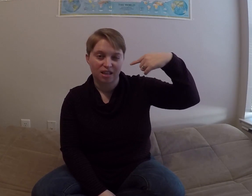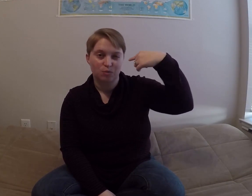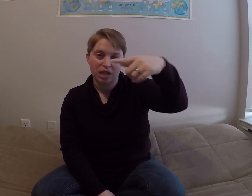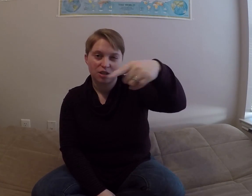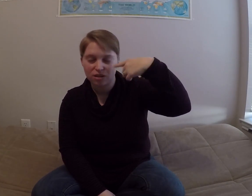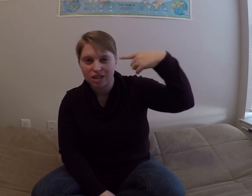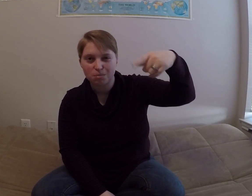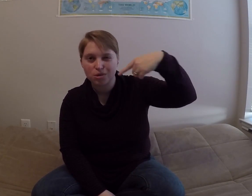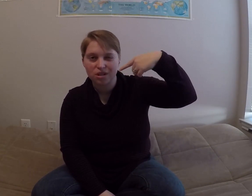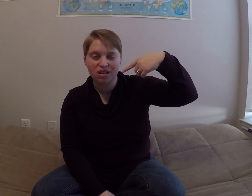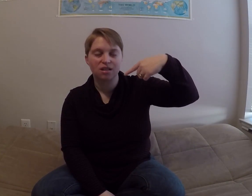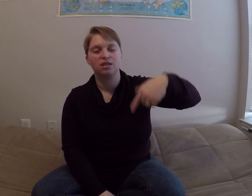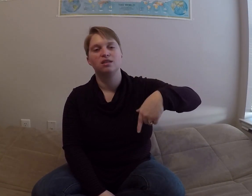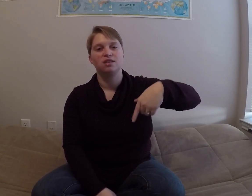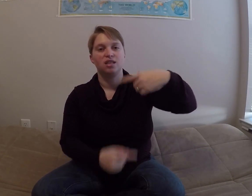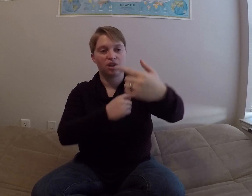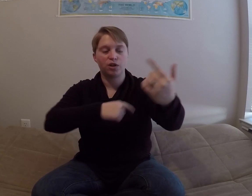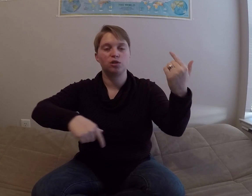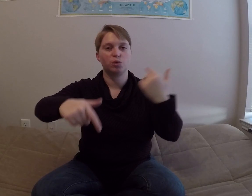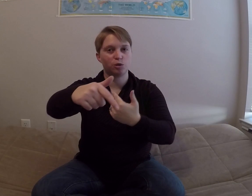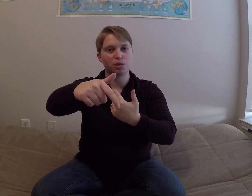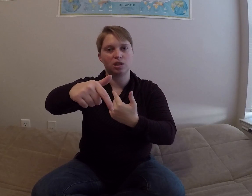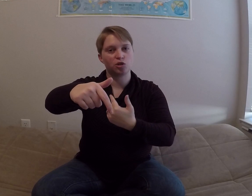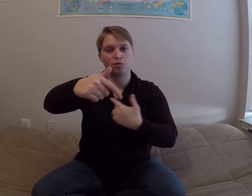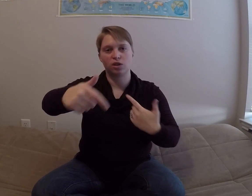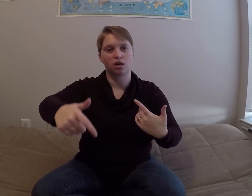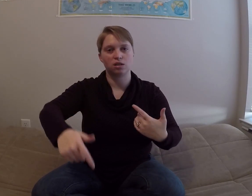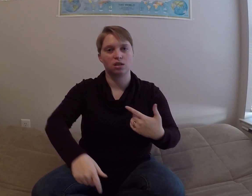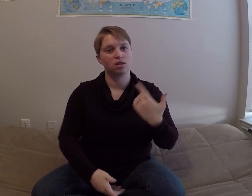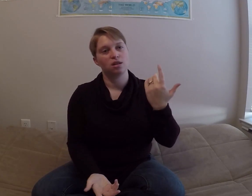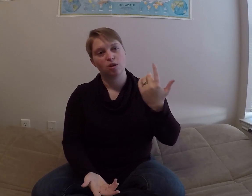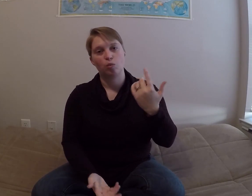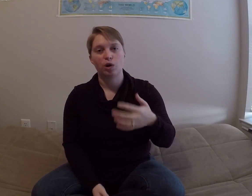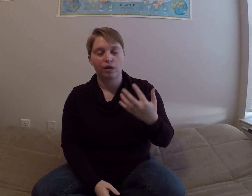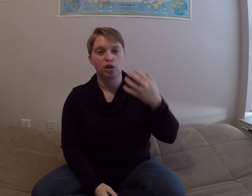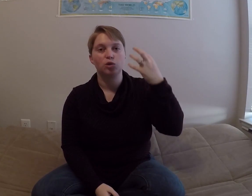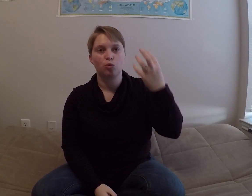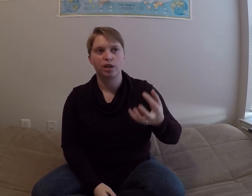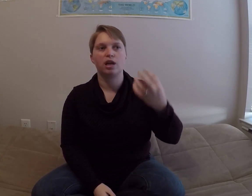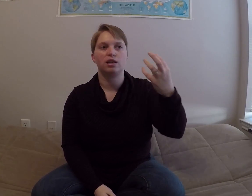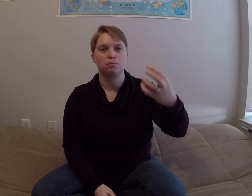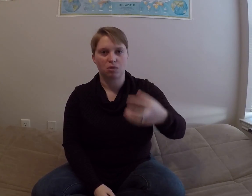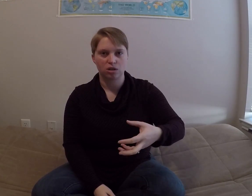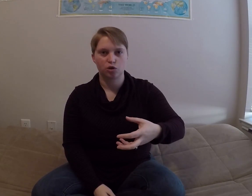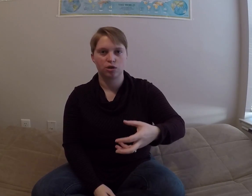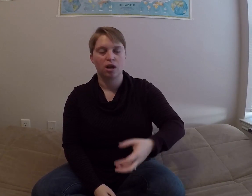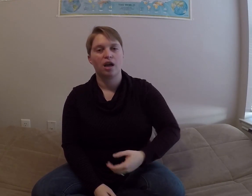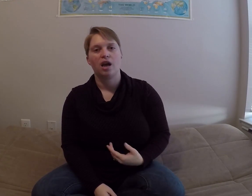than reading your lips. If you switch positions with us, we don’t have to squint as much